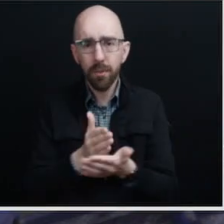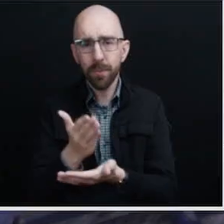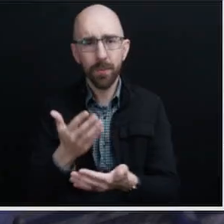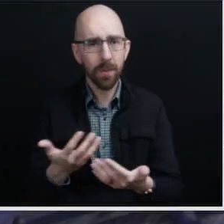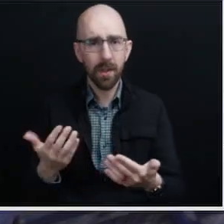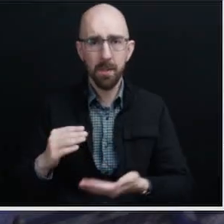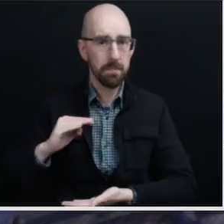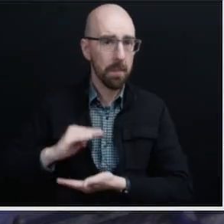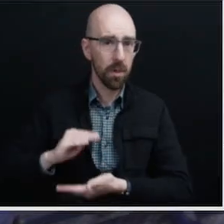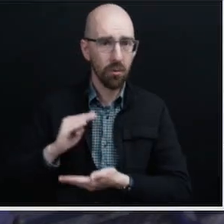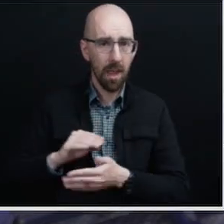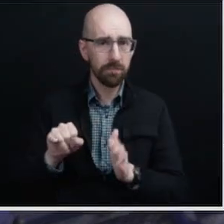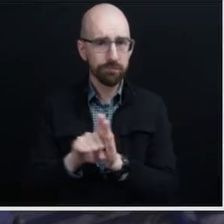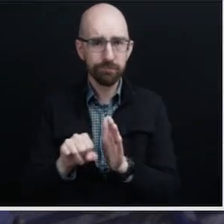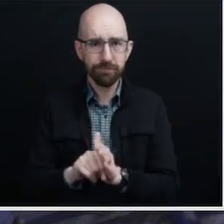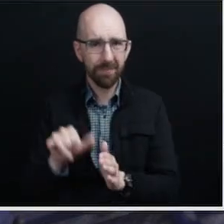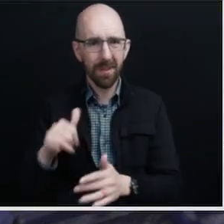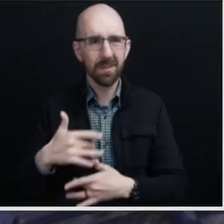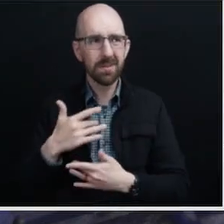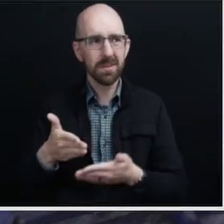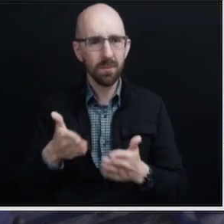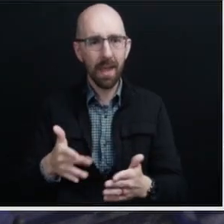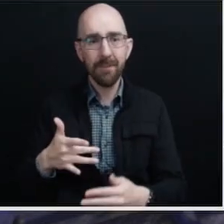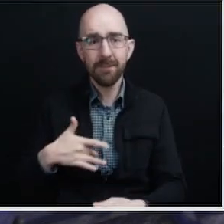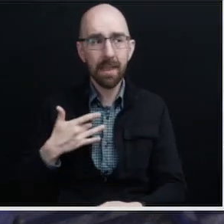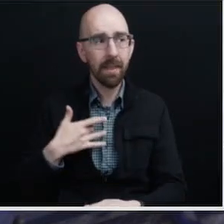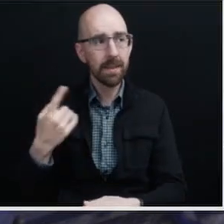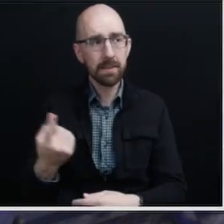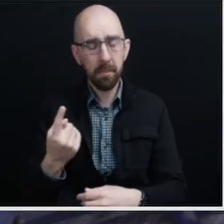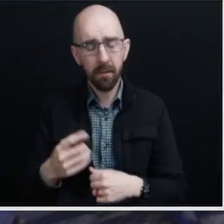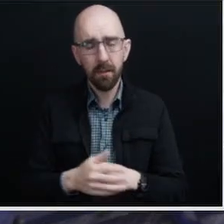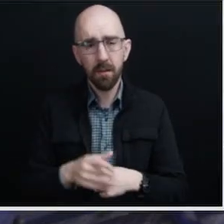and and seeing something or feeling something and then that you found it during a time when